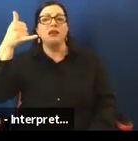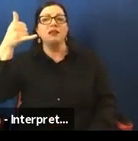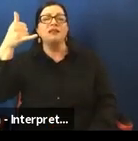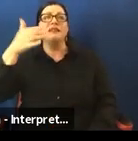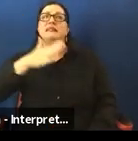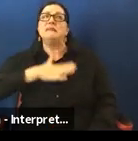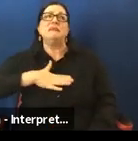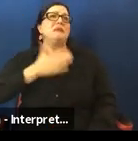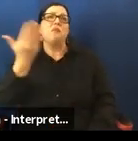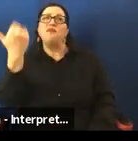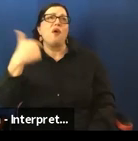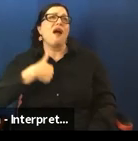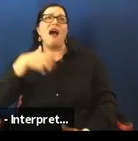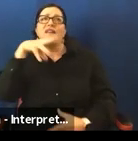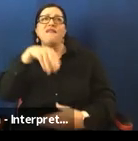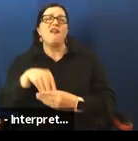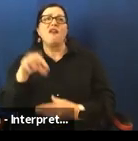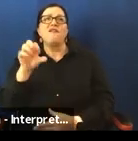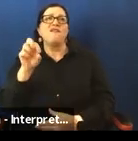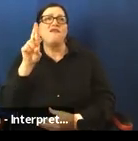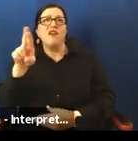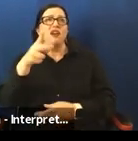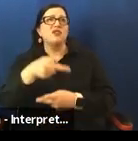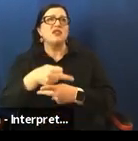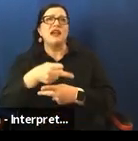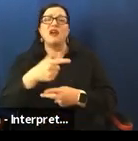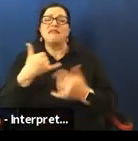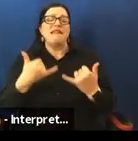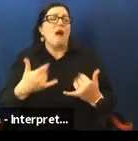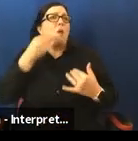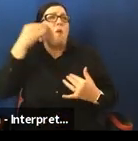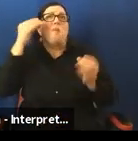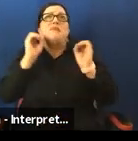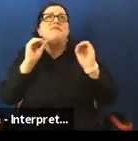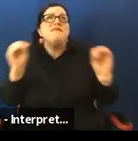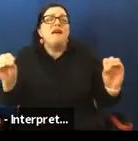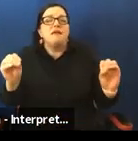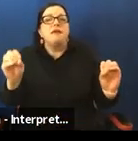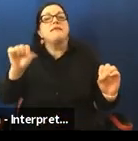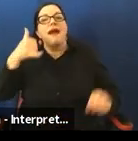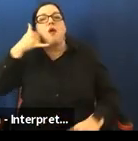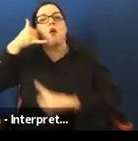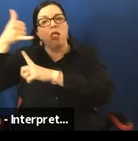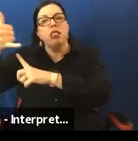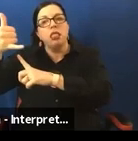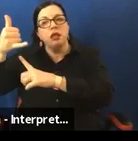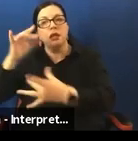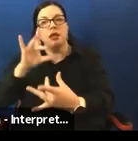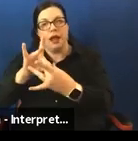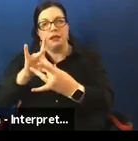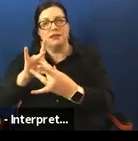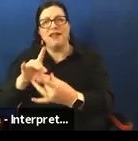Jason Williams: And two on ones whole job is to connect them to a resource. So that's brilliant. Super easy. We can all remember that 211 for anything.